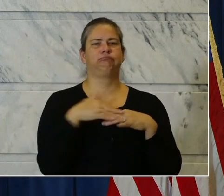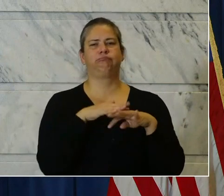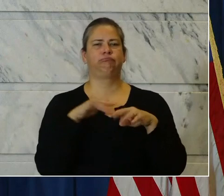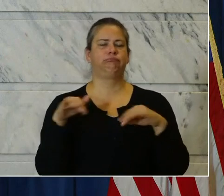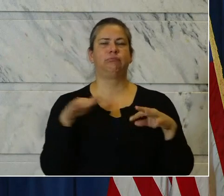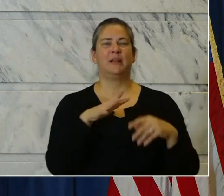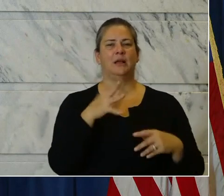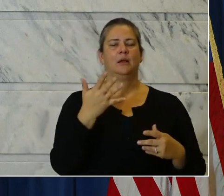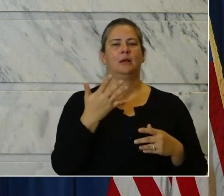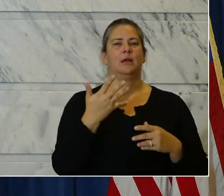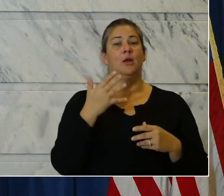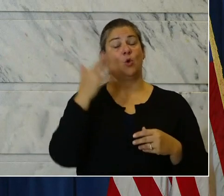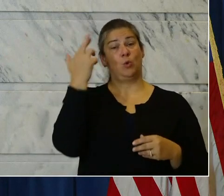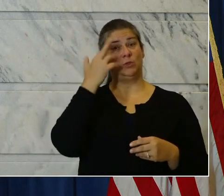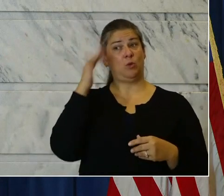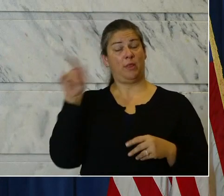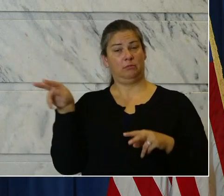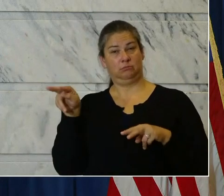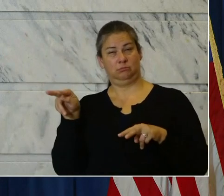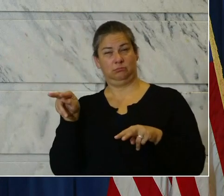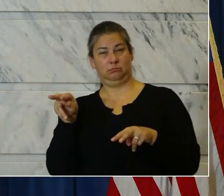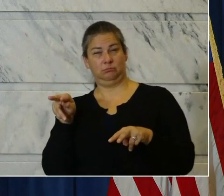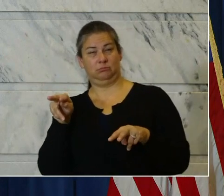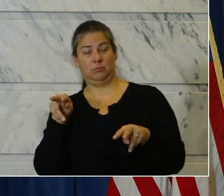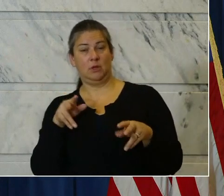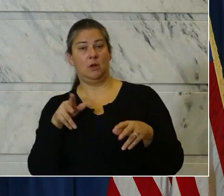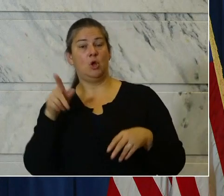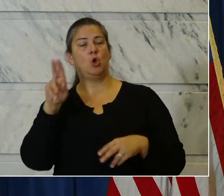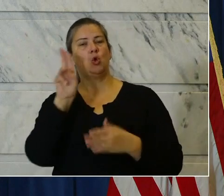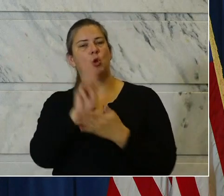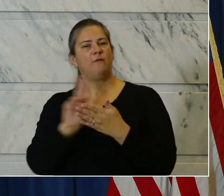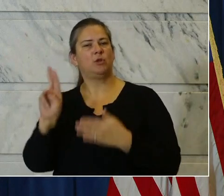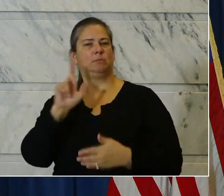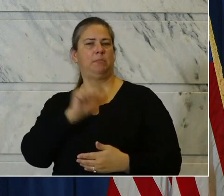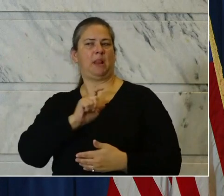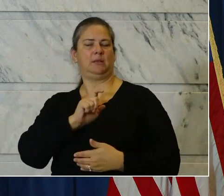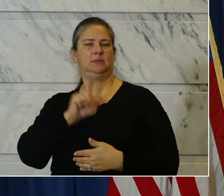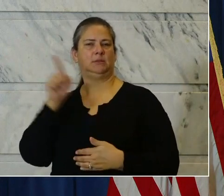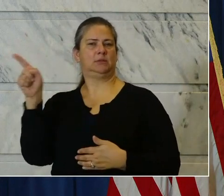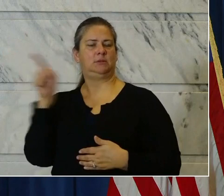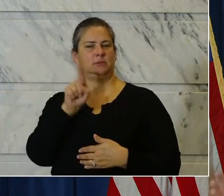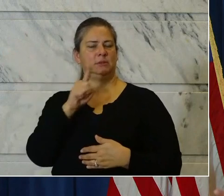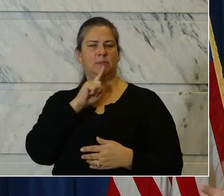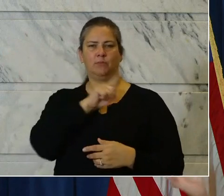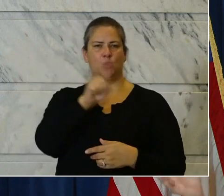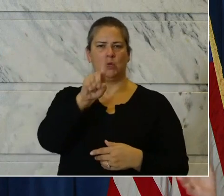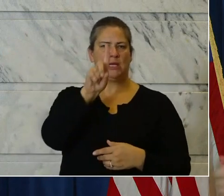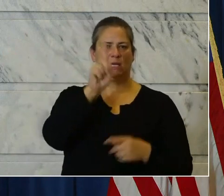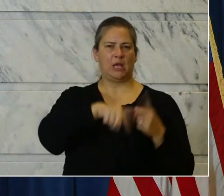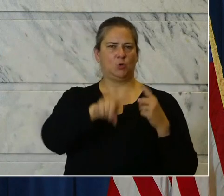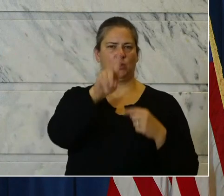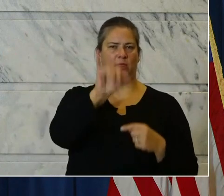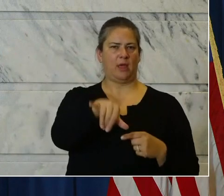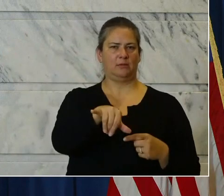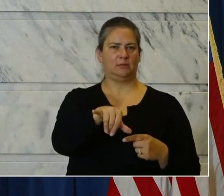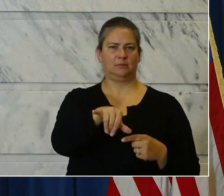COLLEGE TAILGATE AND PEOPLE BACK FRONT THAT WERE HELD A LOT